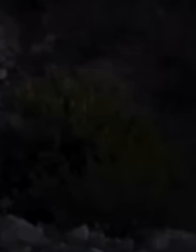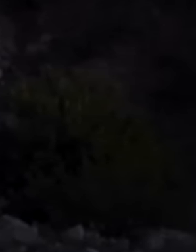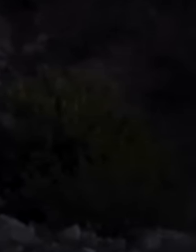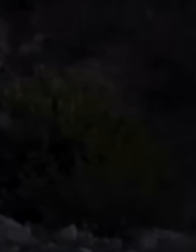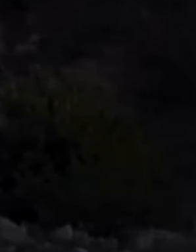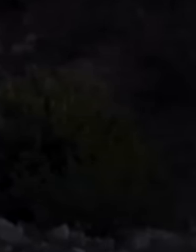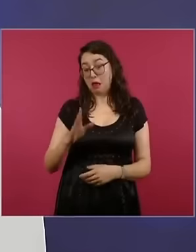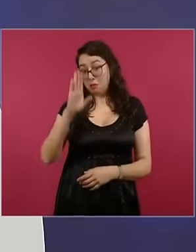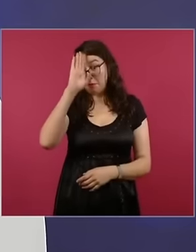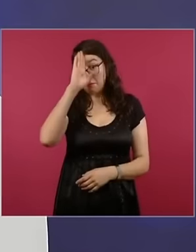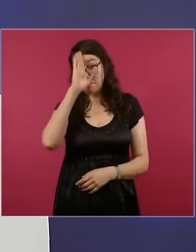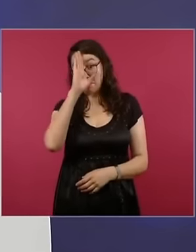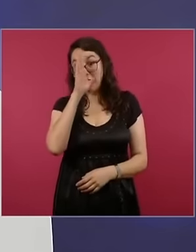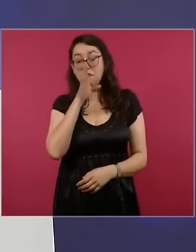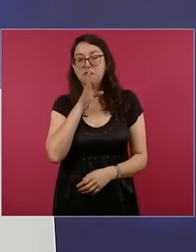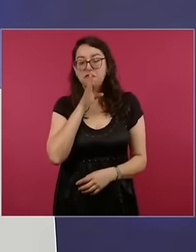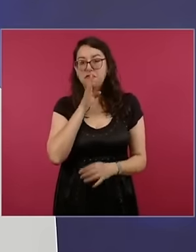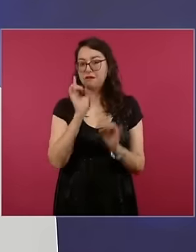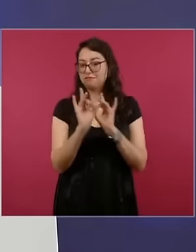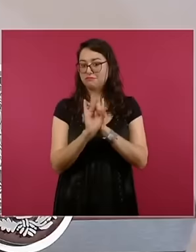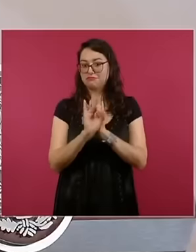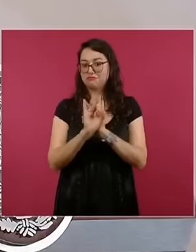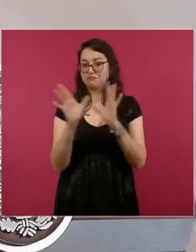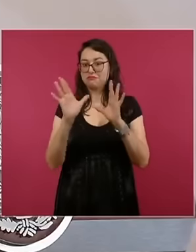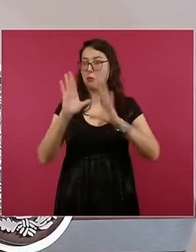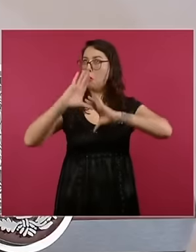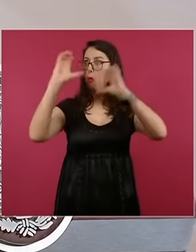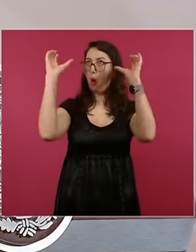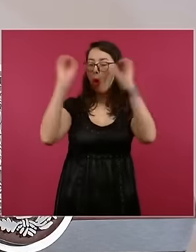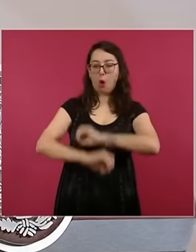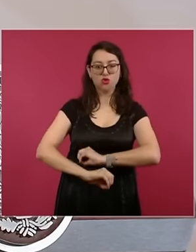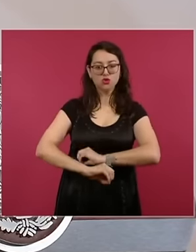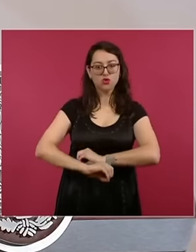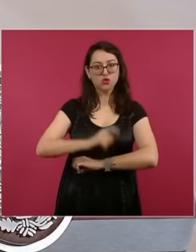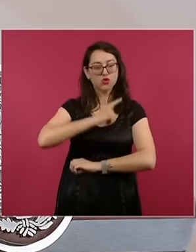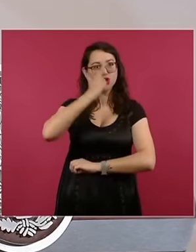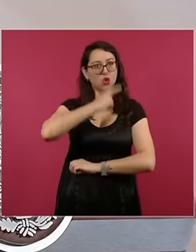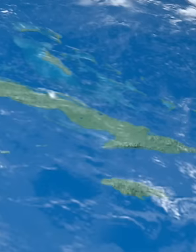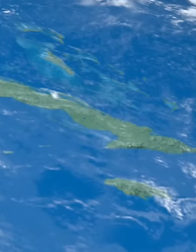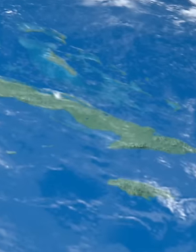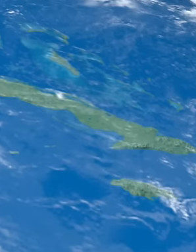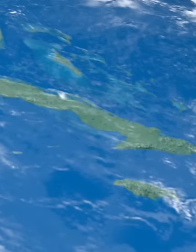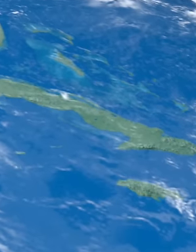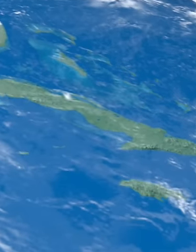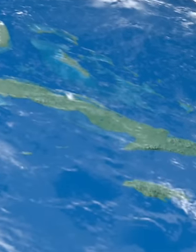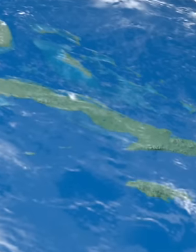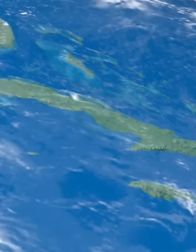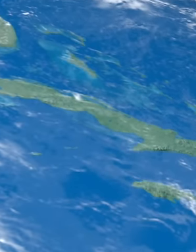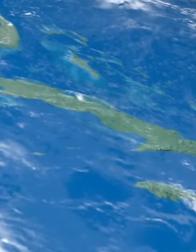day for a few minutes what before It was thought of as an alteration of the natural order, it